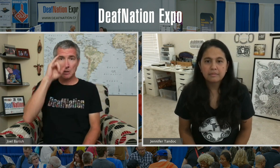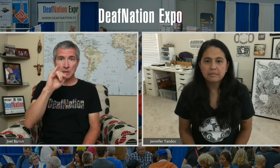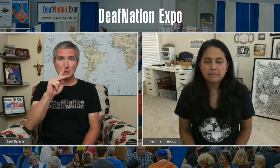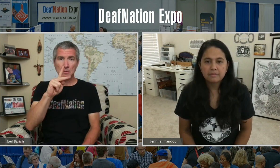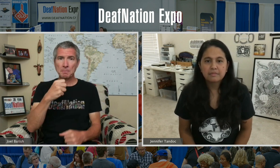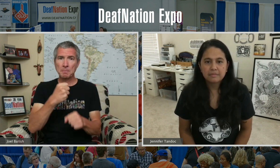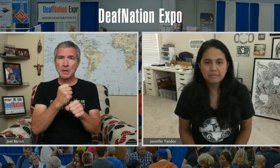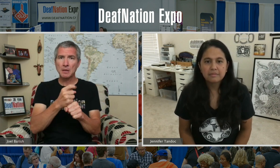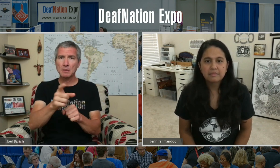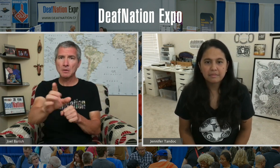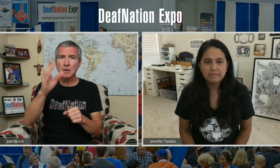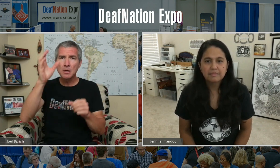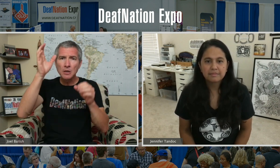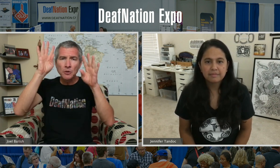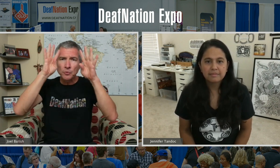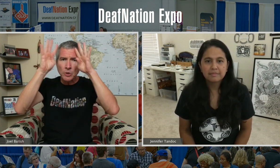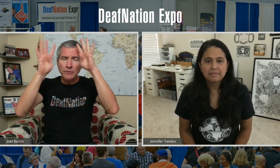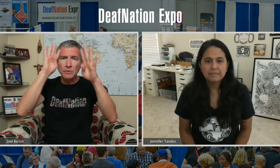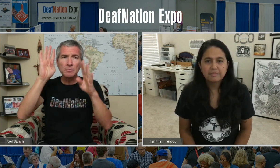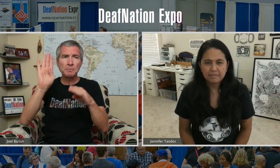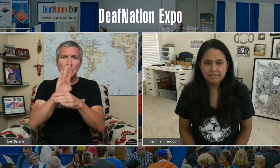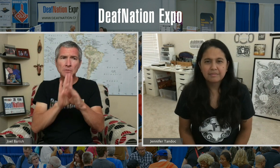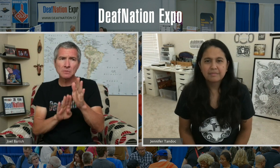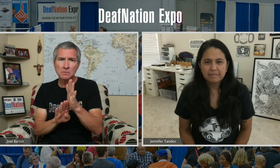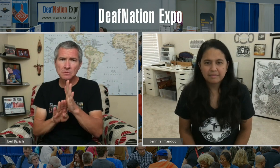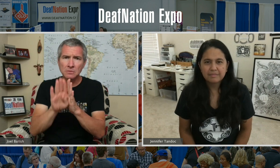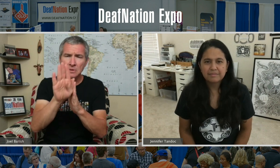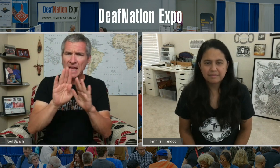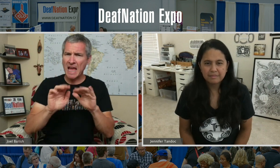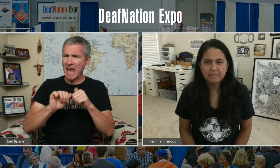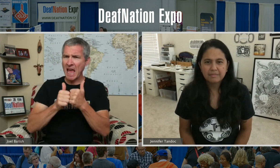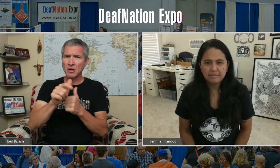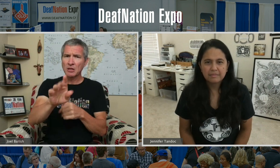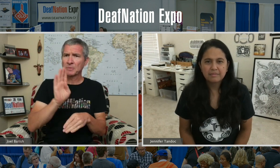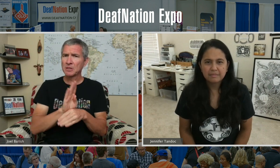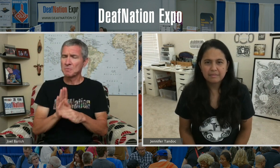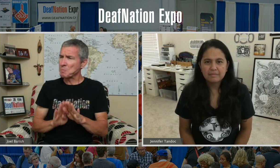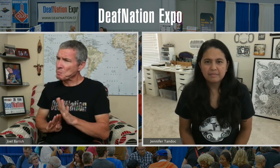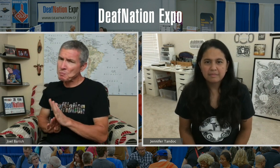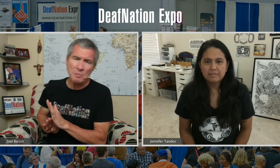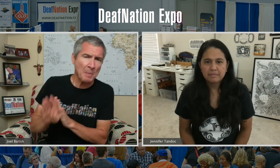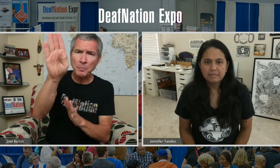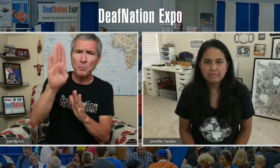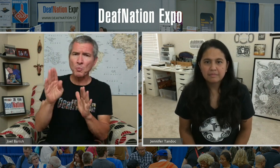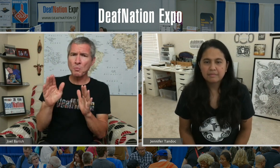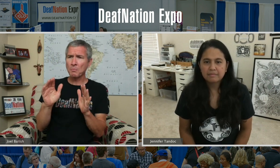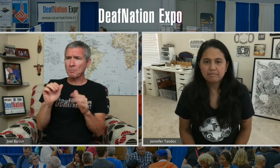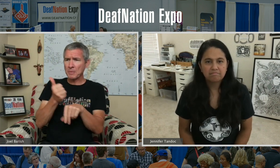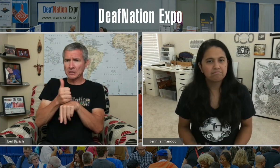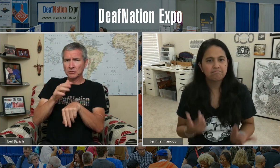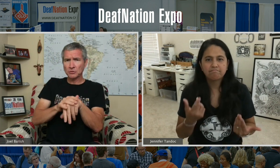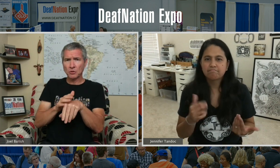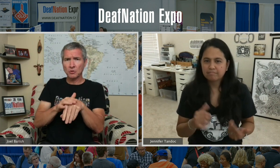Black ink makes your creativity and business soar. How did your business become so successful,